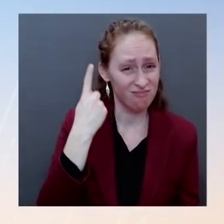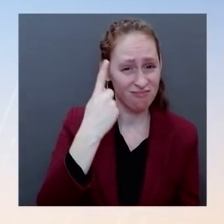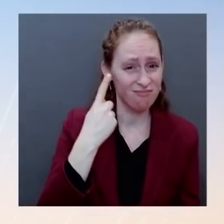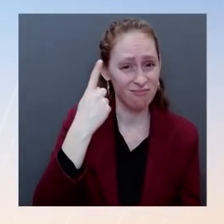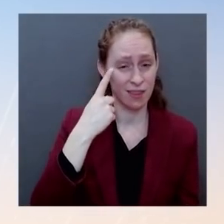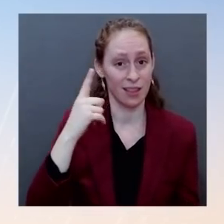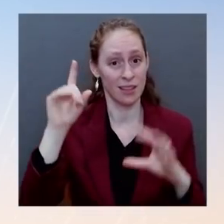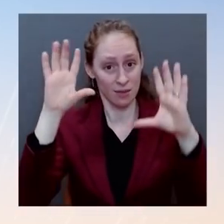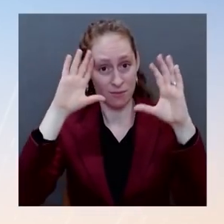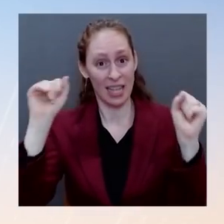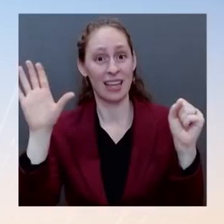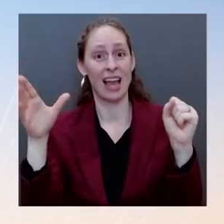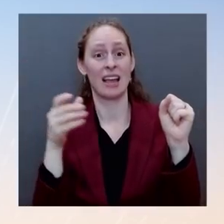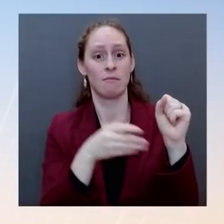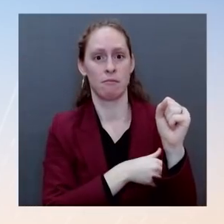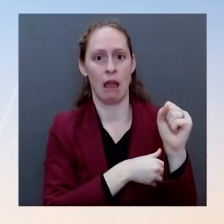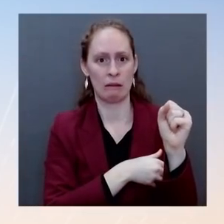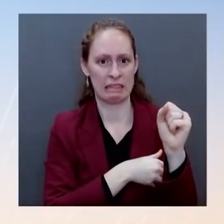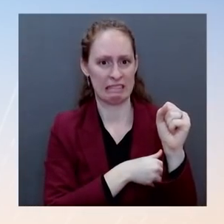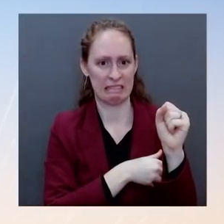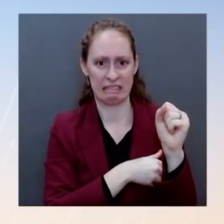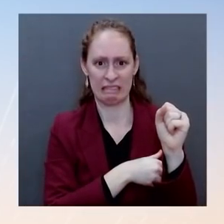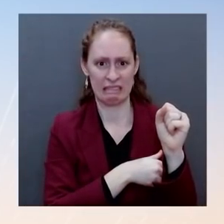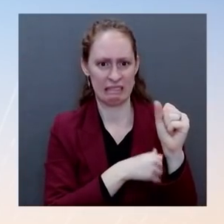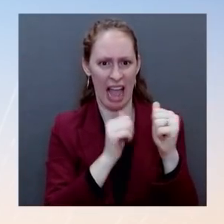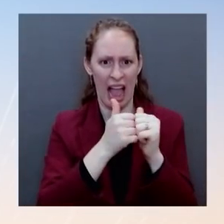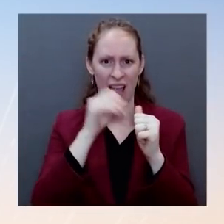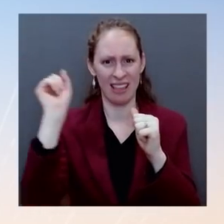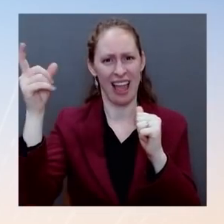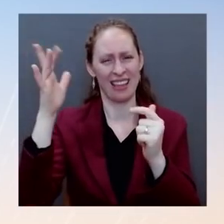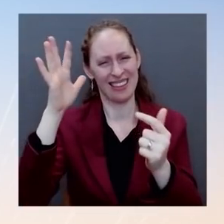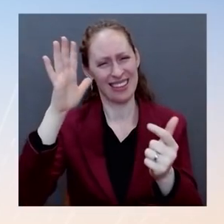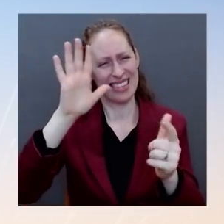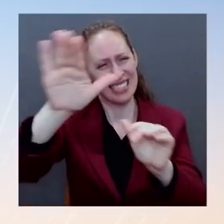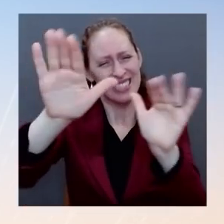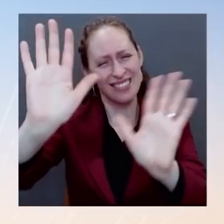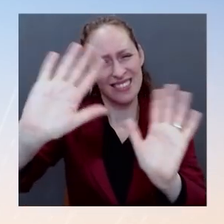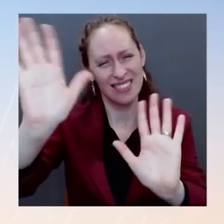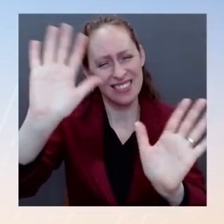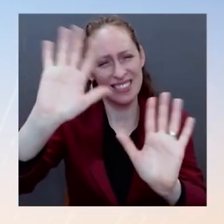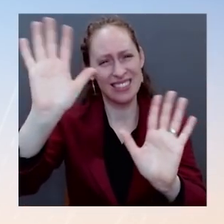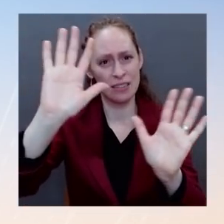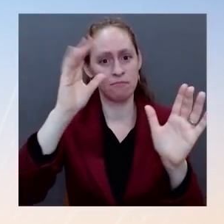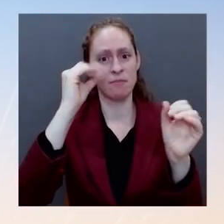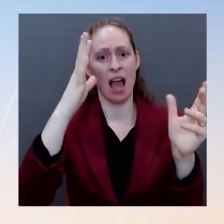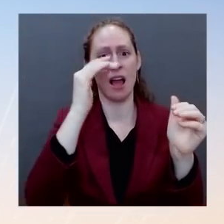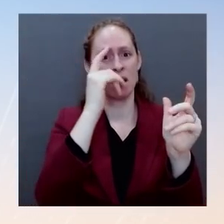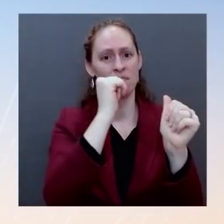Ms. Psaki: Well, I think we have to take -- the President believes we have to take a multi-faceted approach. And, no, he certainly does not feel powerless.